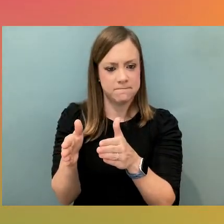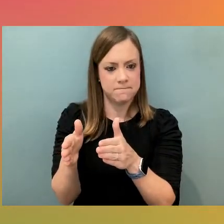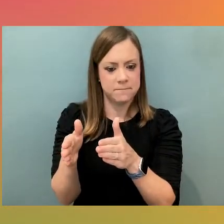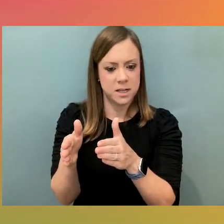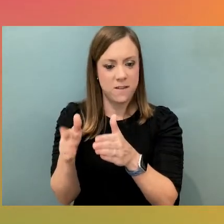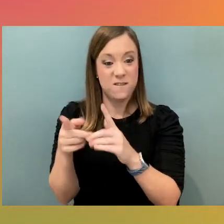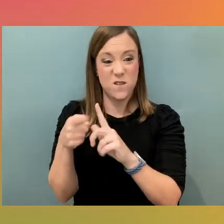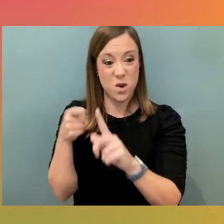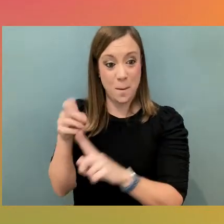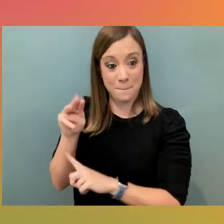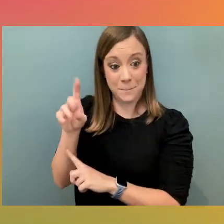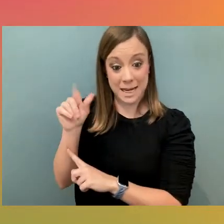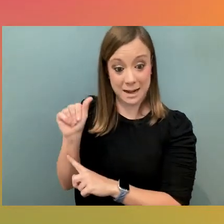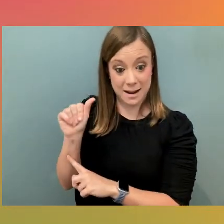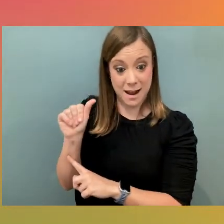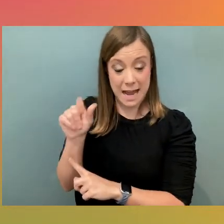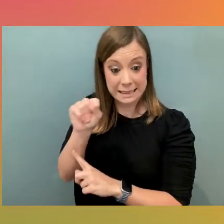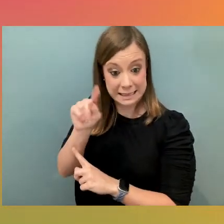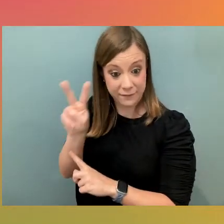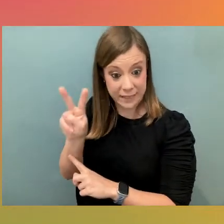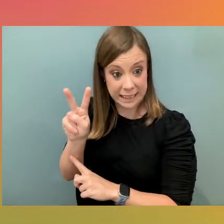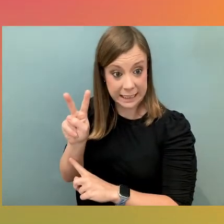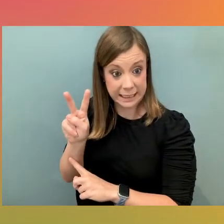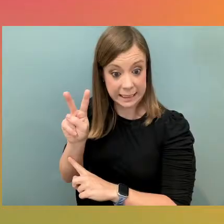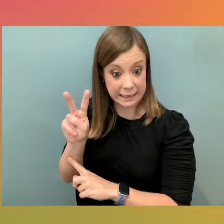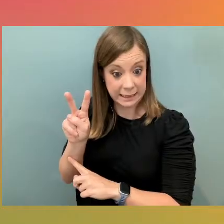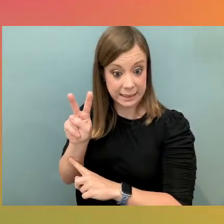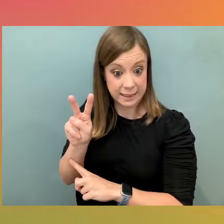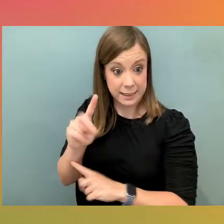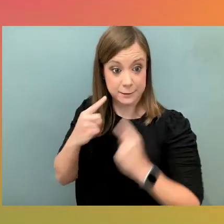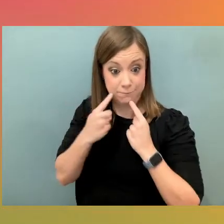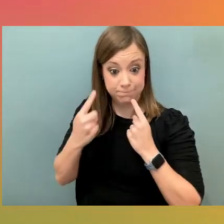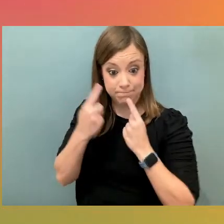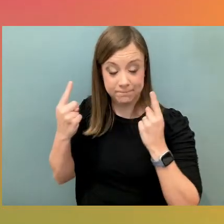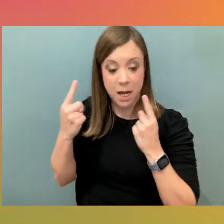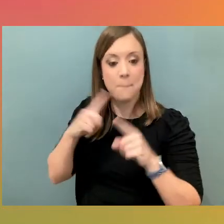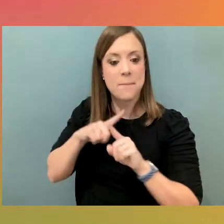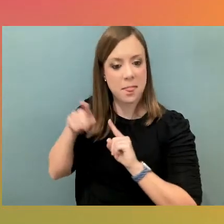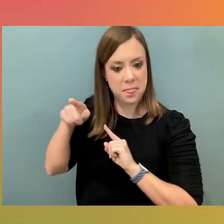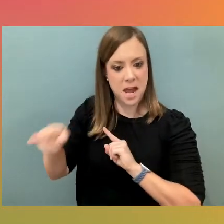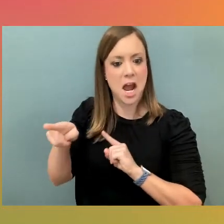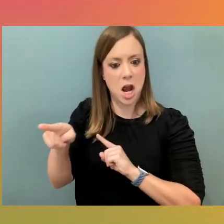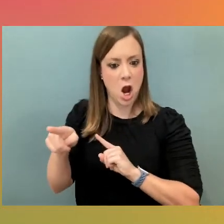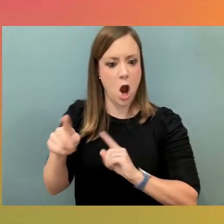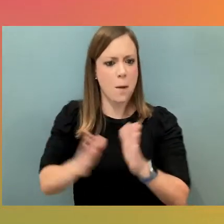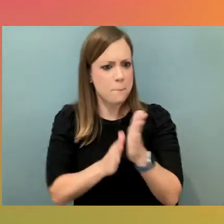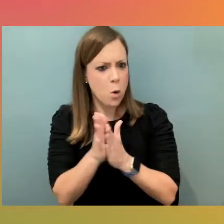KNOW PERSON WHO IS IN THE